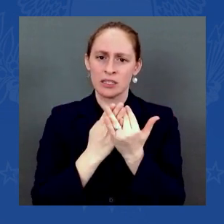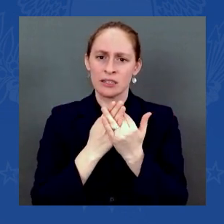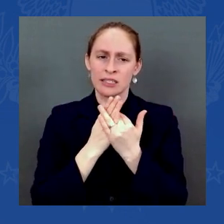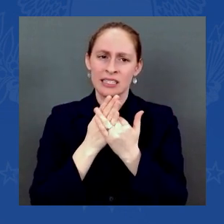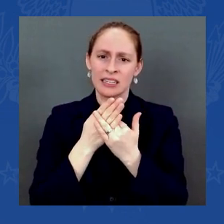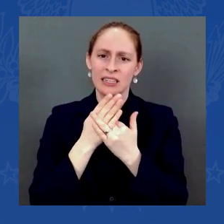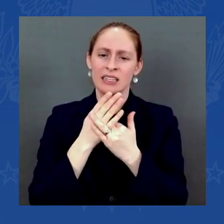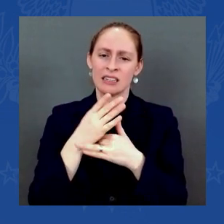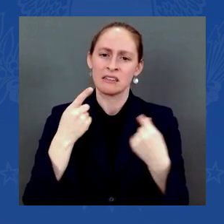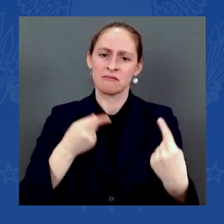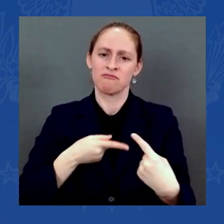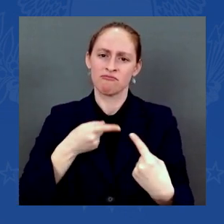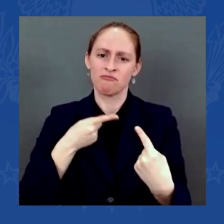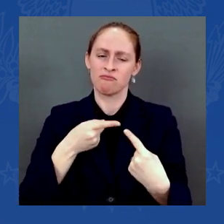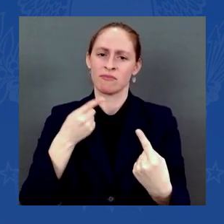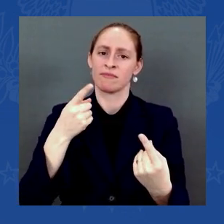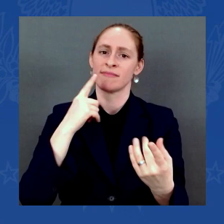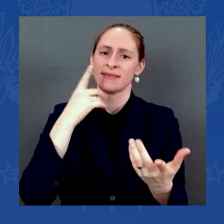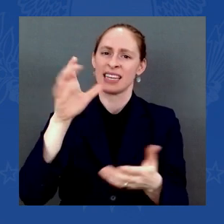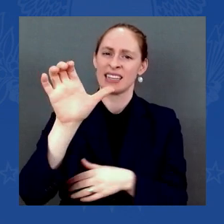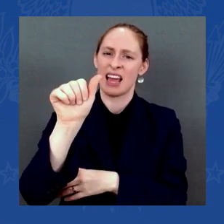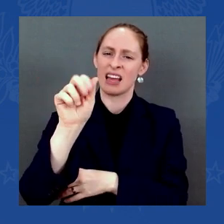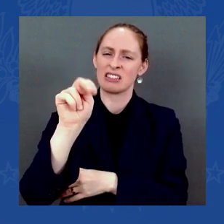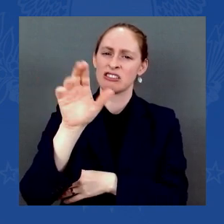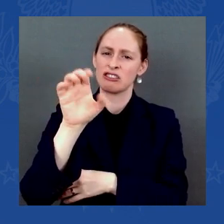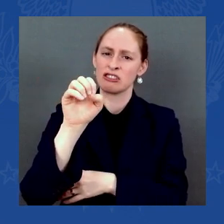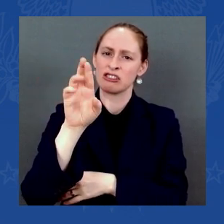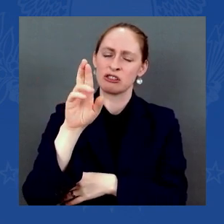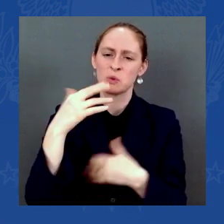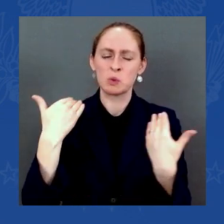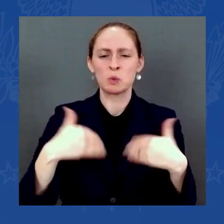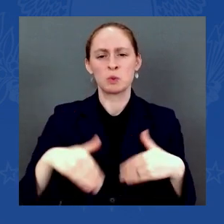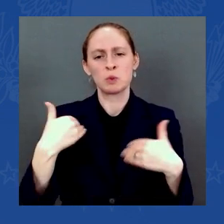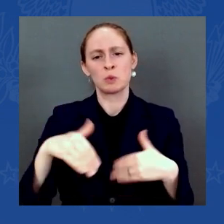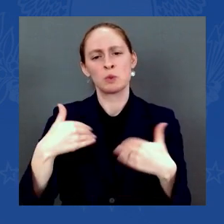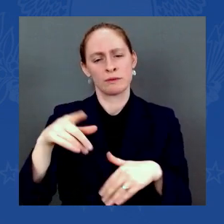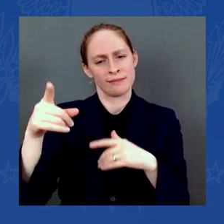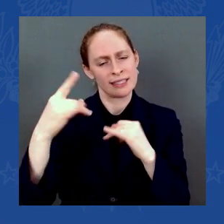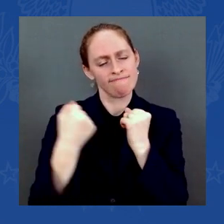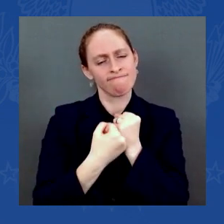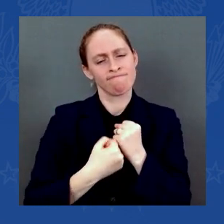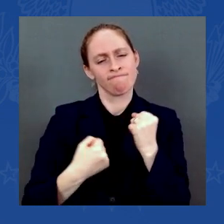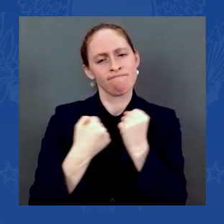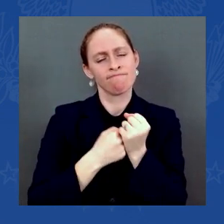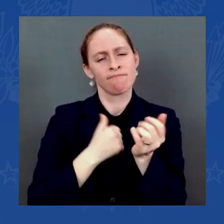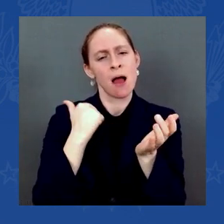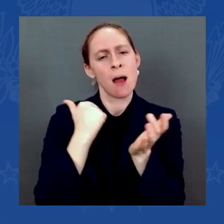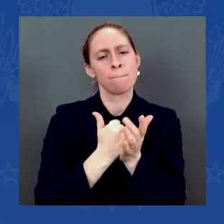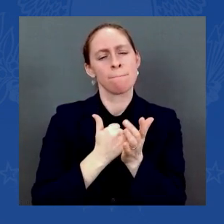Getting the news, trying to find hope, knowing that the time would come. But as hard as it is, we found a way forward --